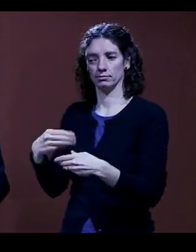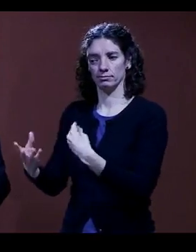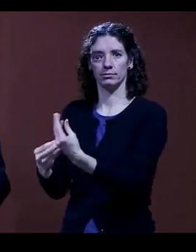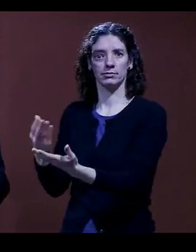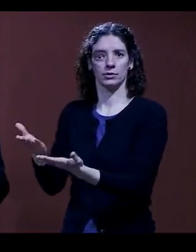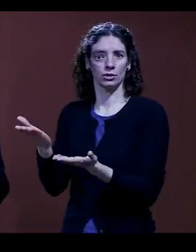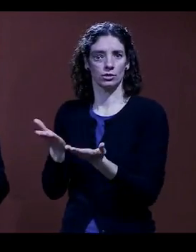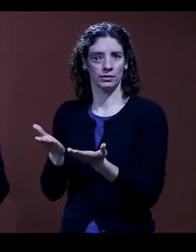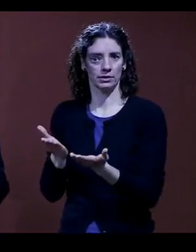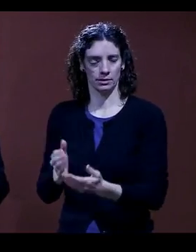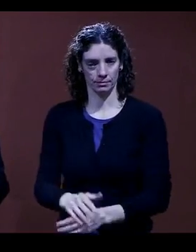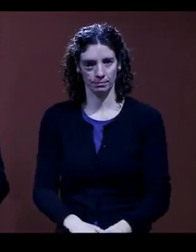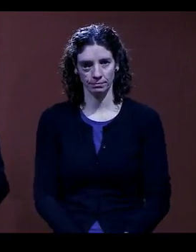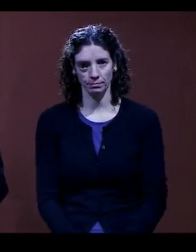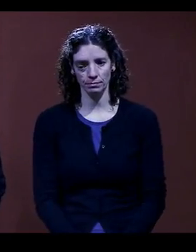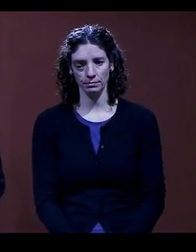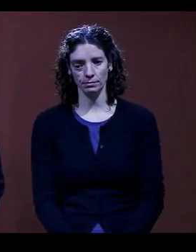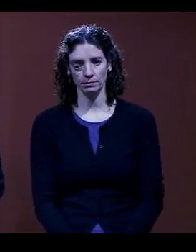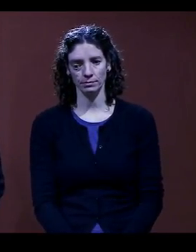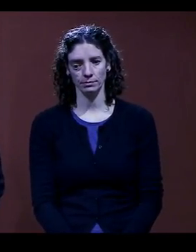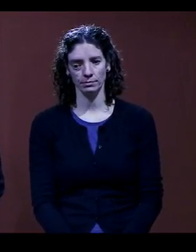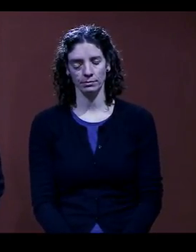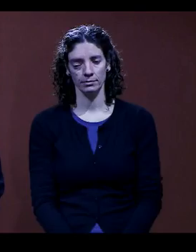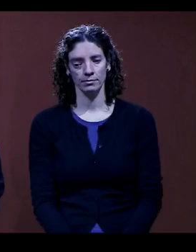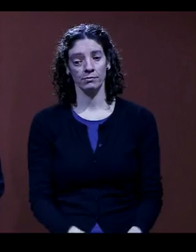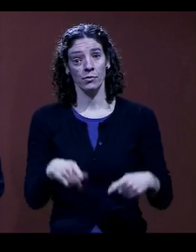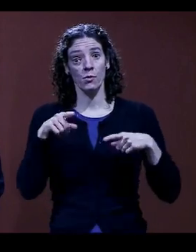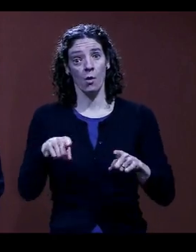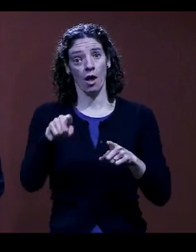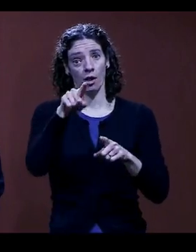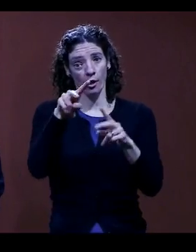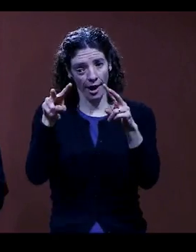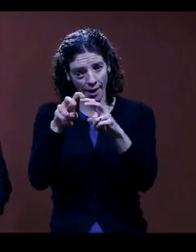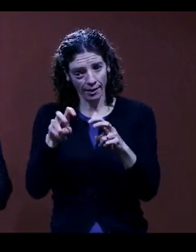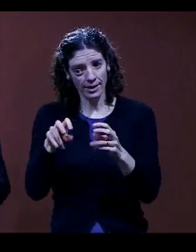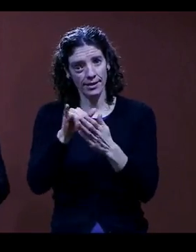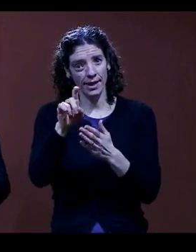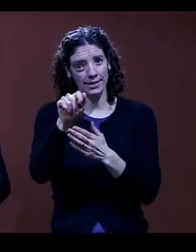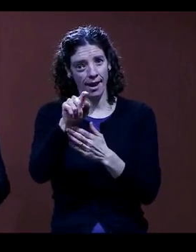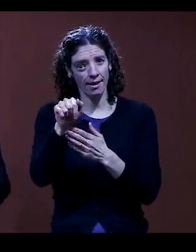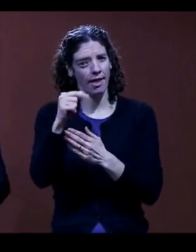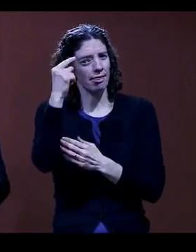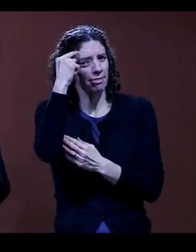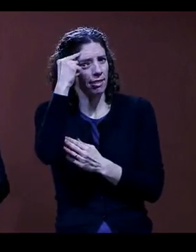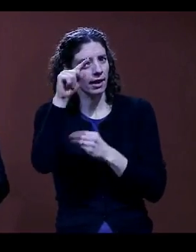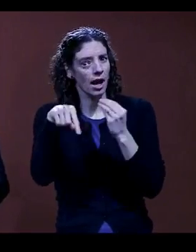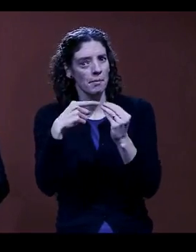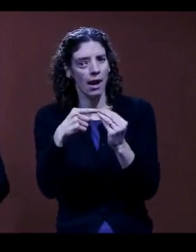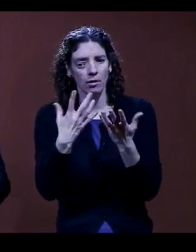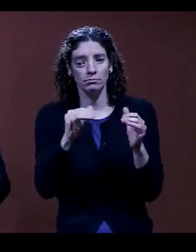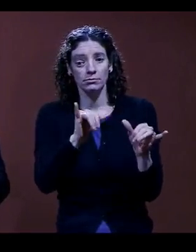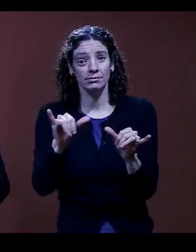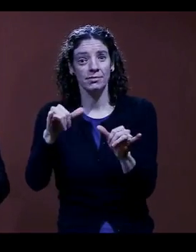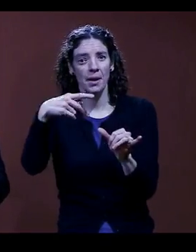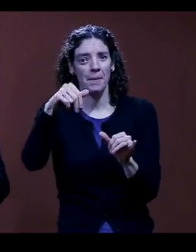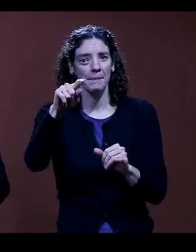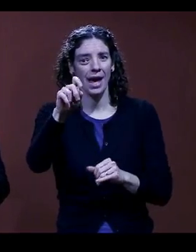Some questions to consider as you're analyzing the data - What patterns are you seeing? Really, you're not looking at specific numbers